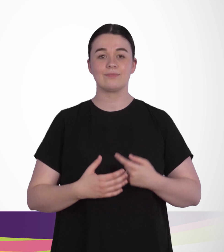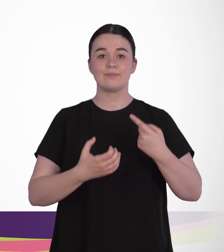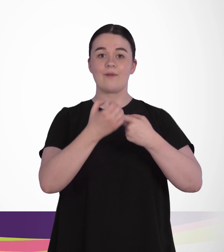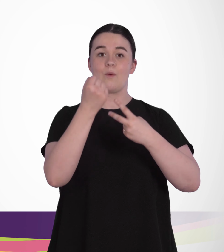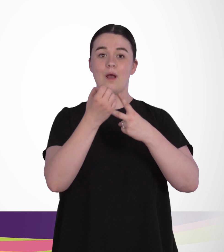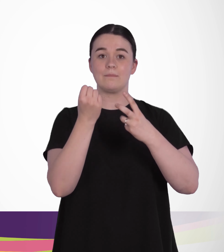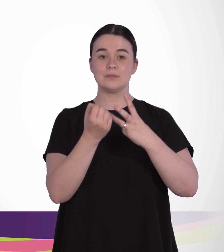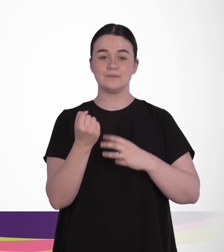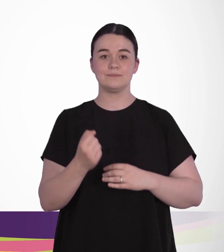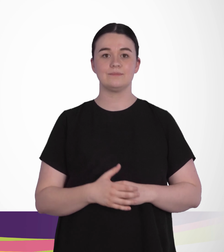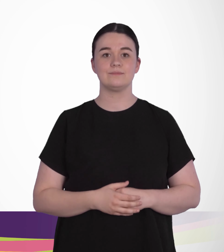Outcomes